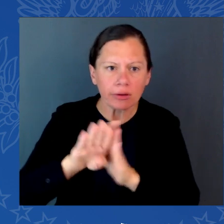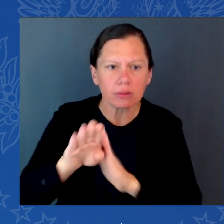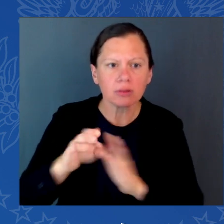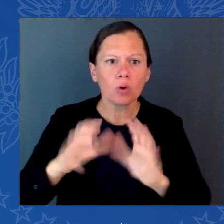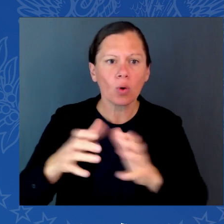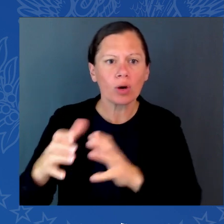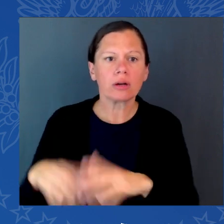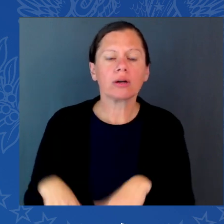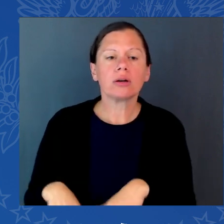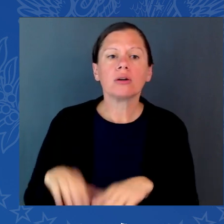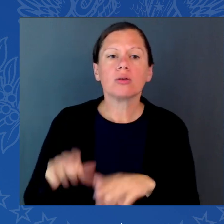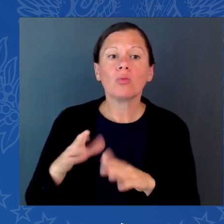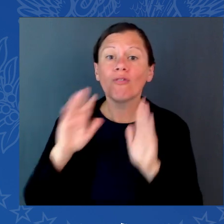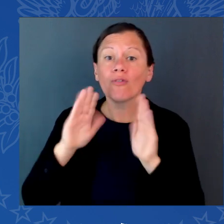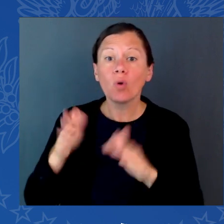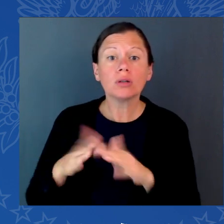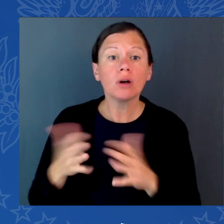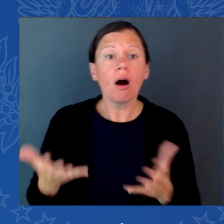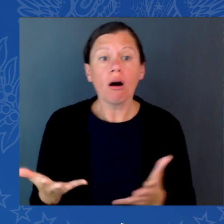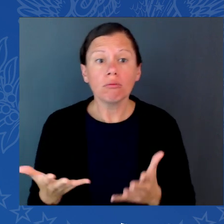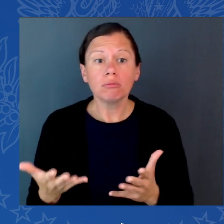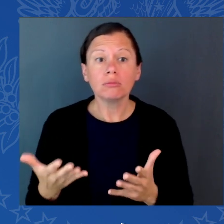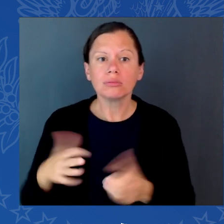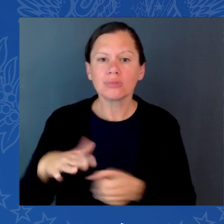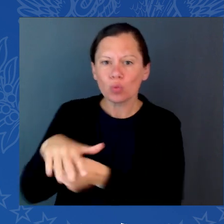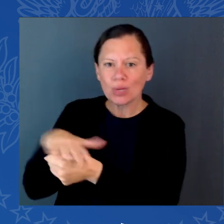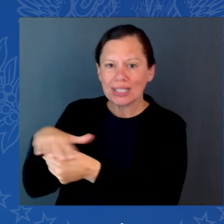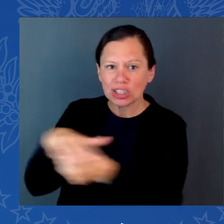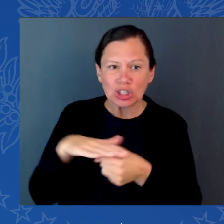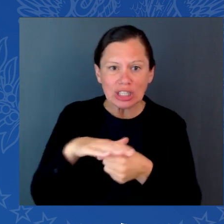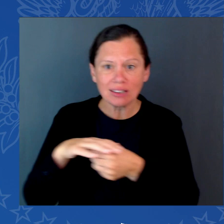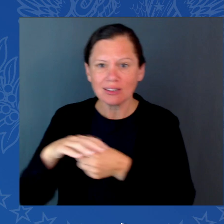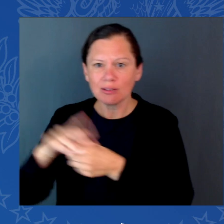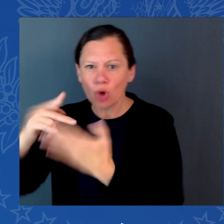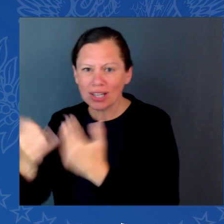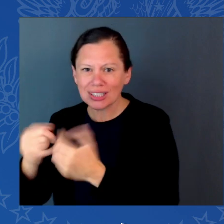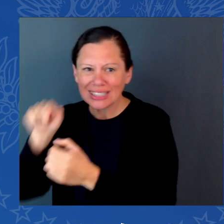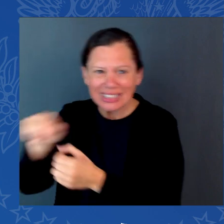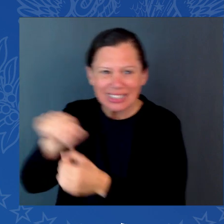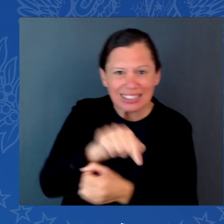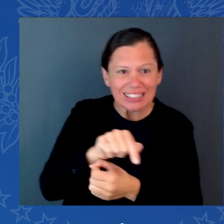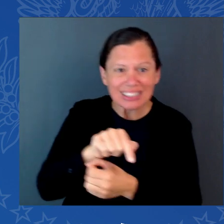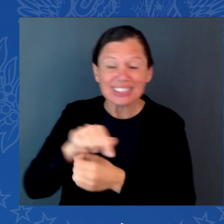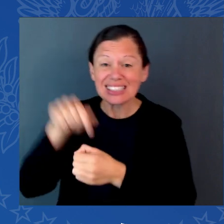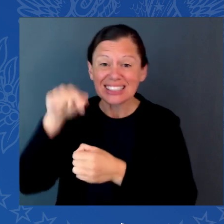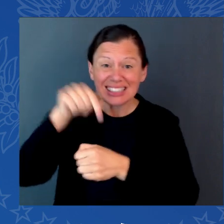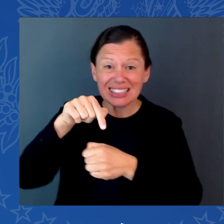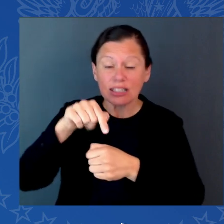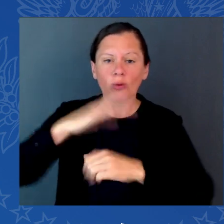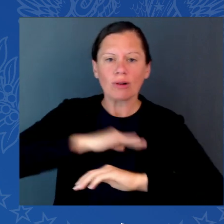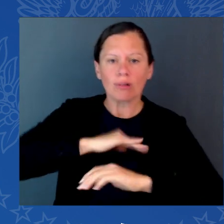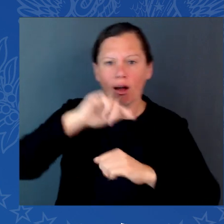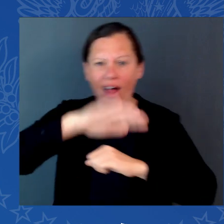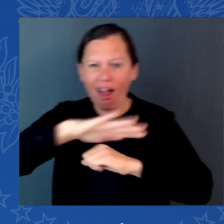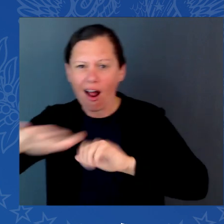that deliver results across multiple countries and in multiple sectors. And, today, I'm proud to announce